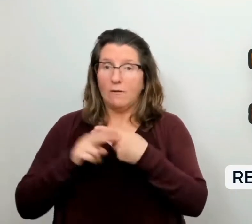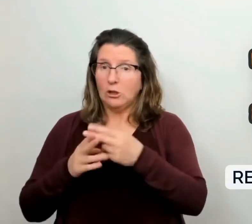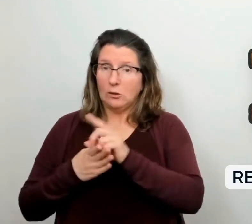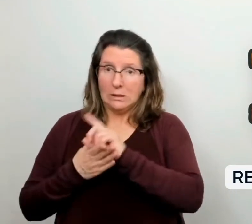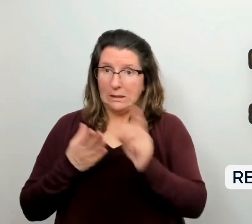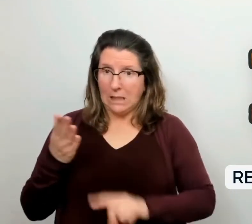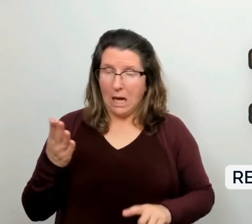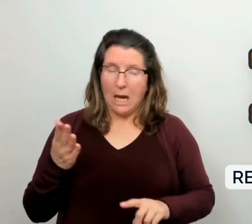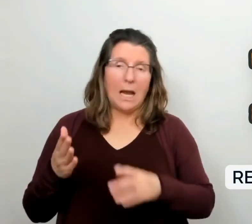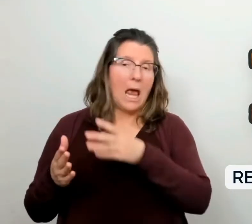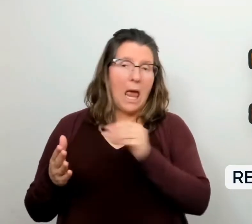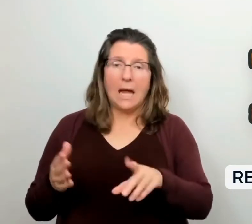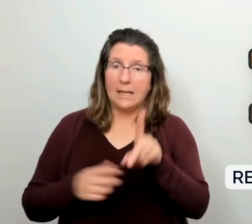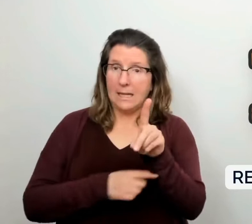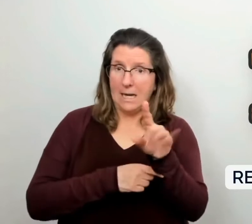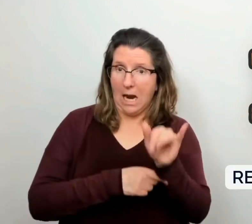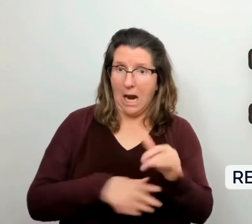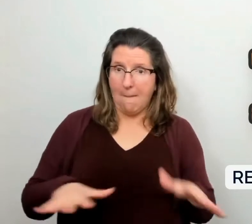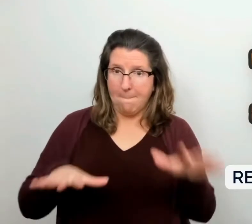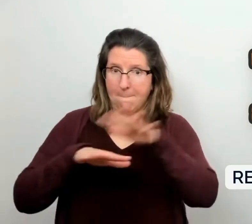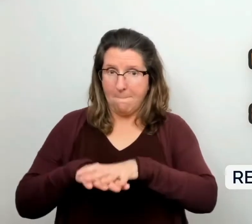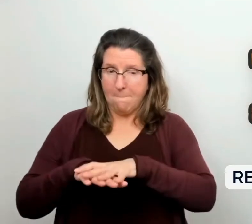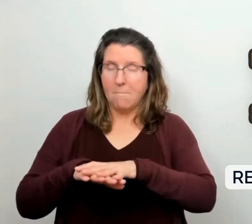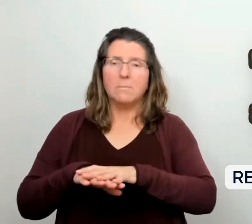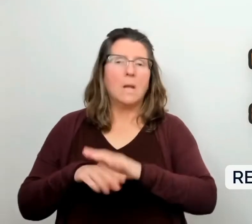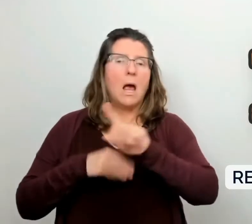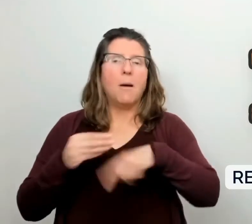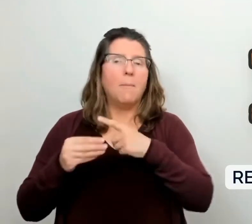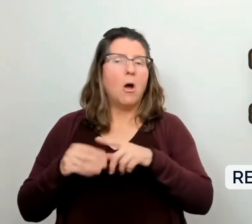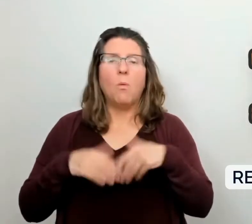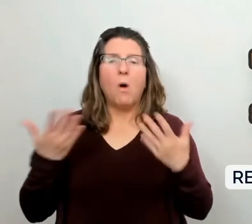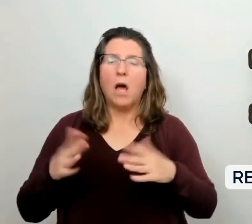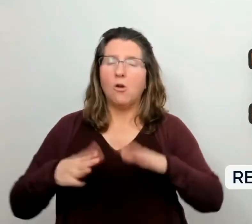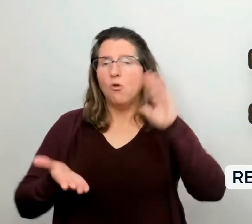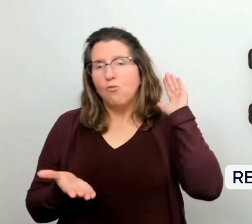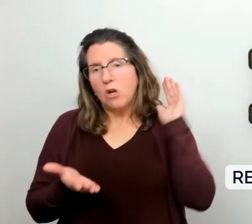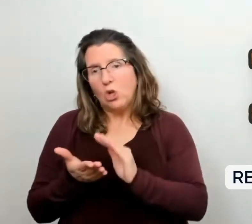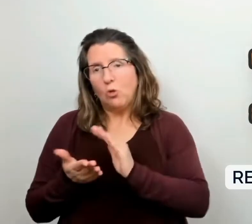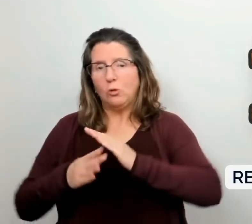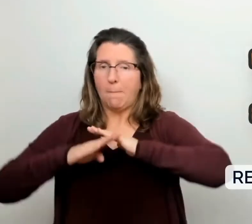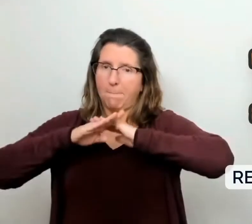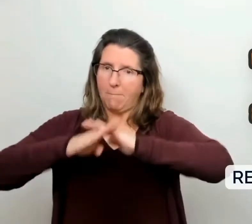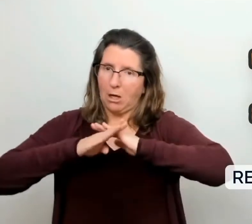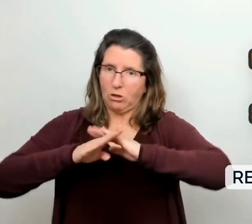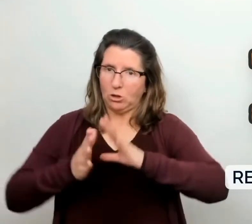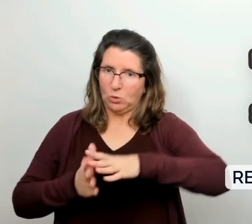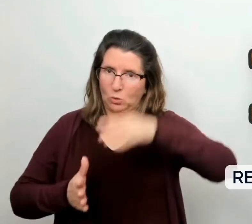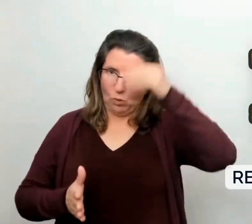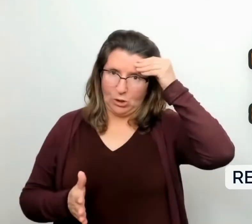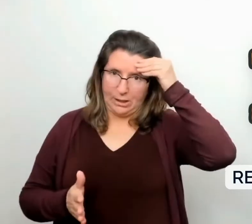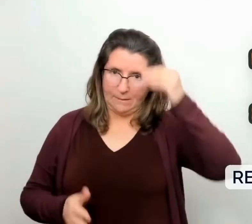We introduced this idea earlier about UDL and DI to reduce the barriers to learning.